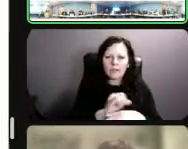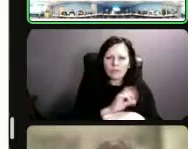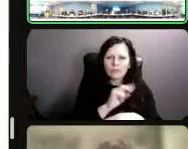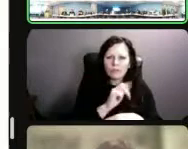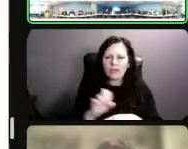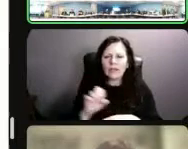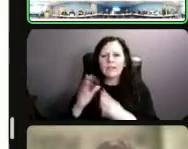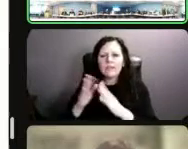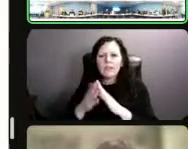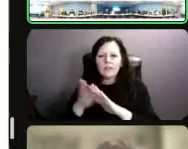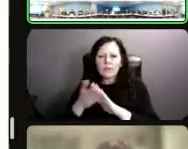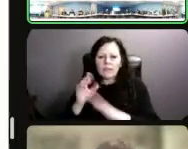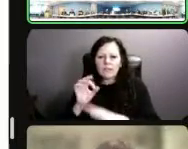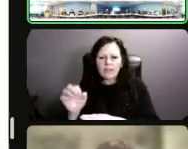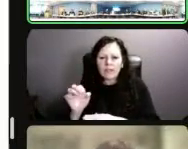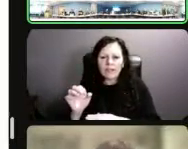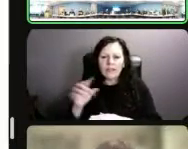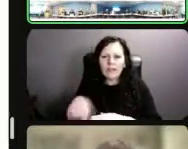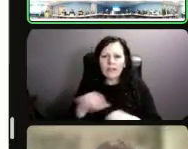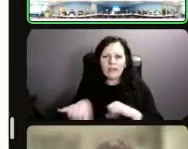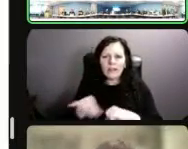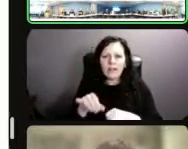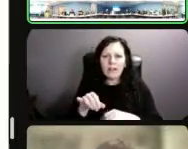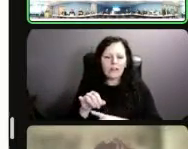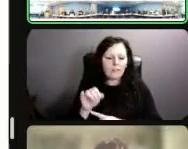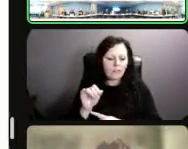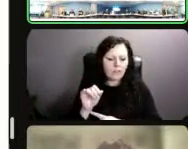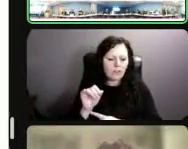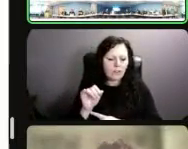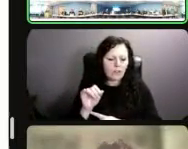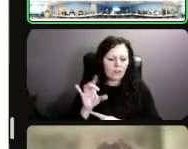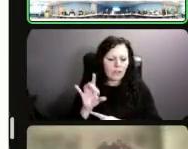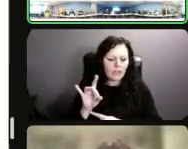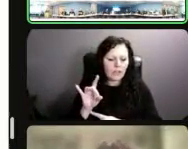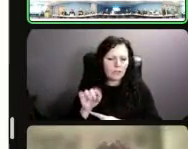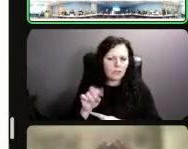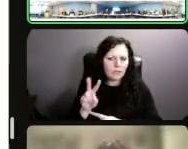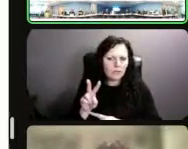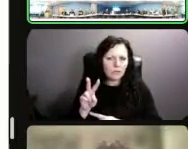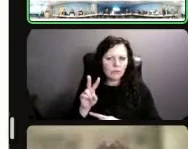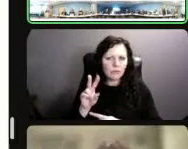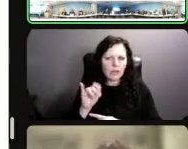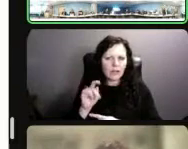LIMITATIONS. THE MARSHALL MADE INDUSTRIAL